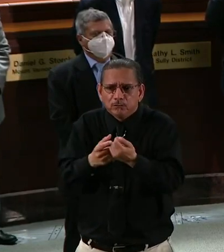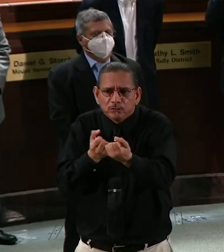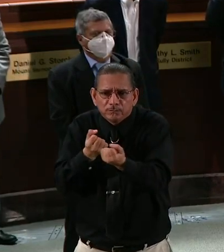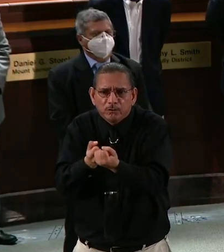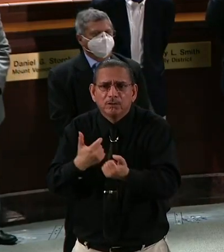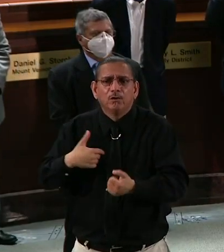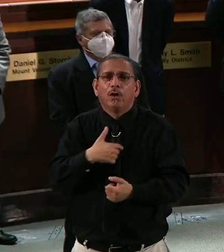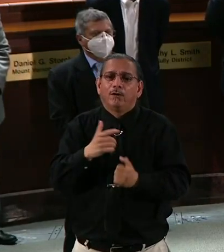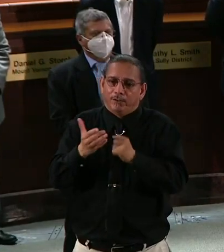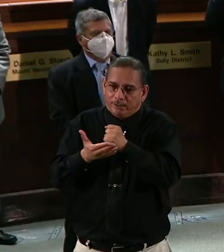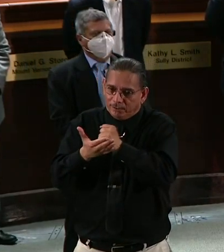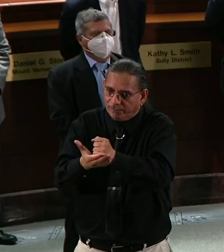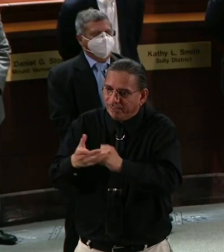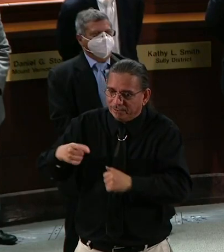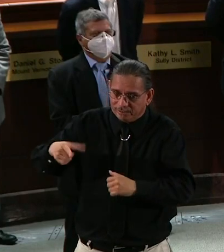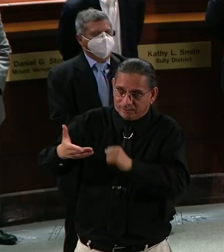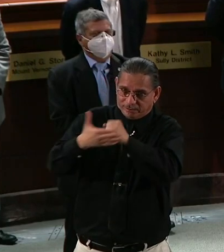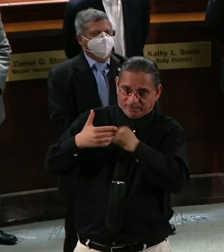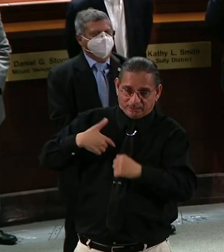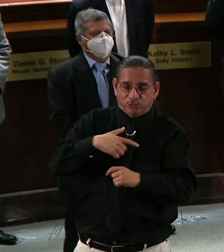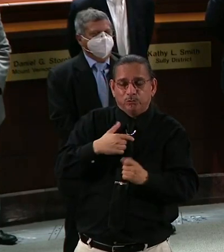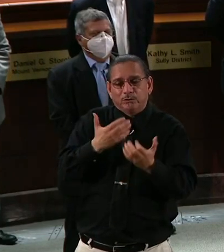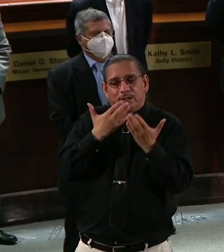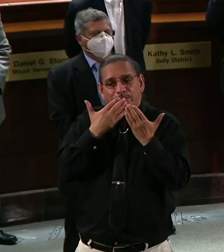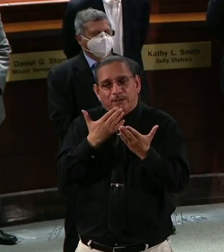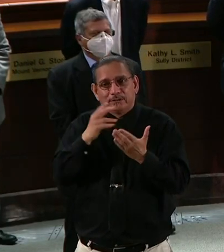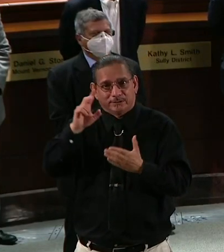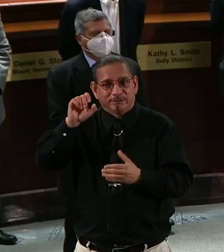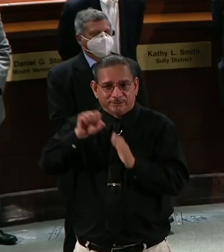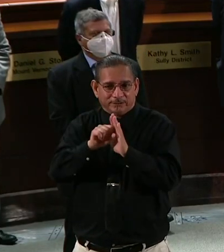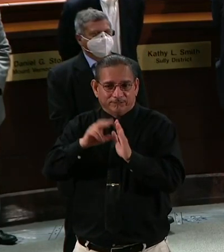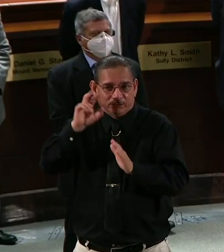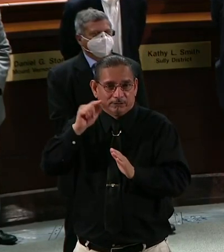FIRST NOT BY A SET BUT THERE ARE SEE THAT NO IT'S STILL THAT